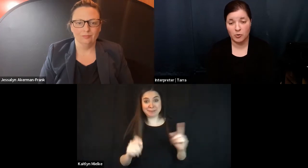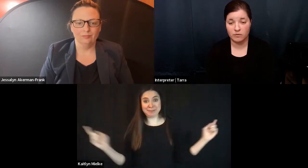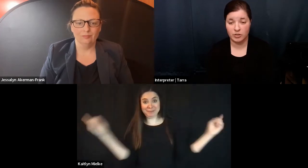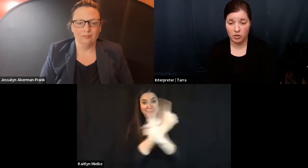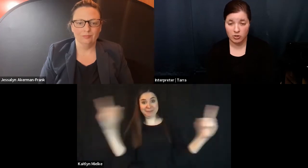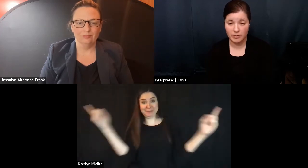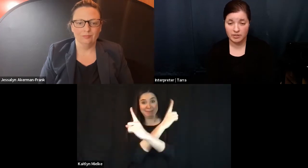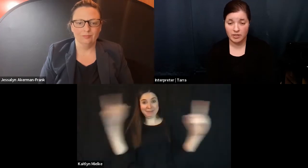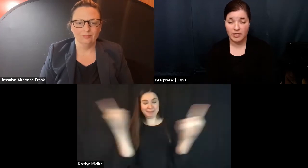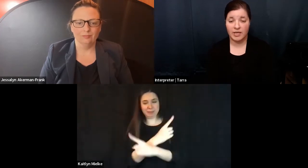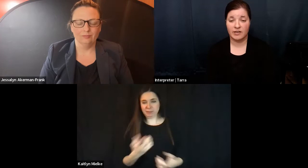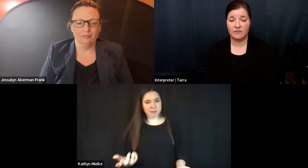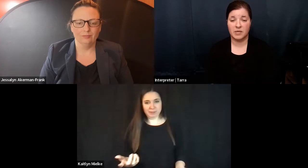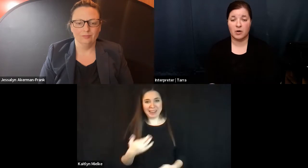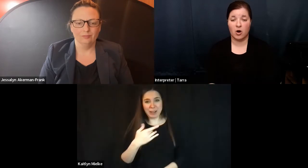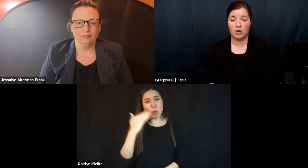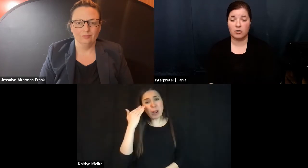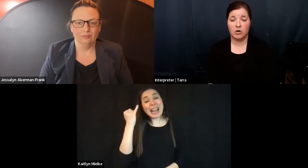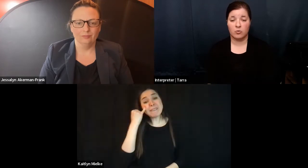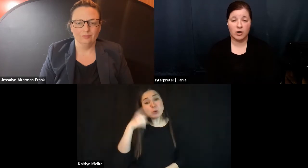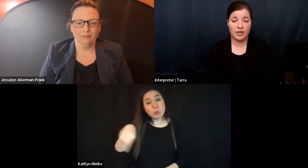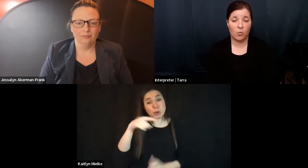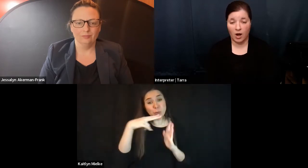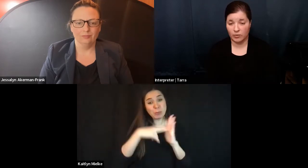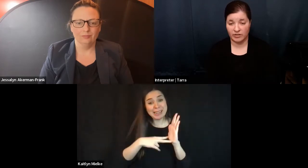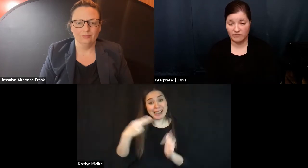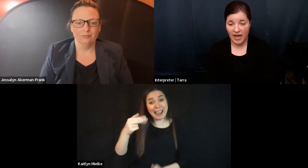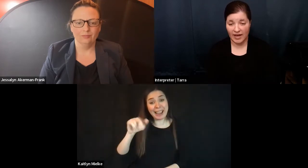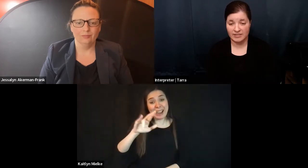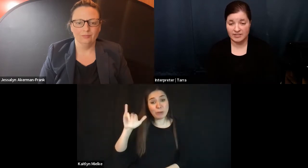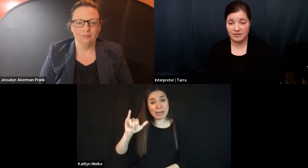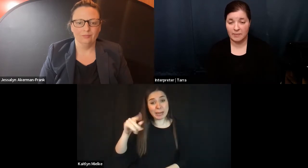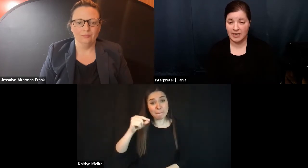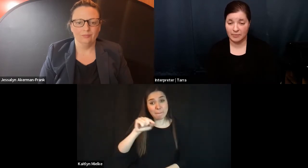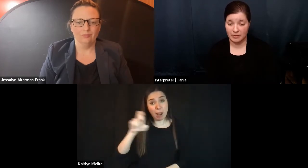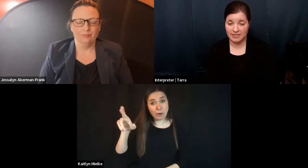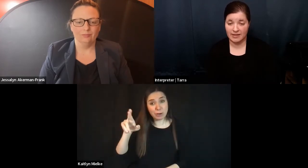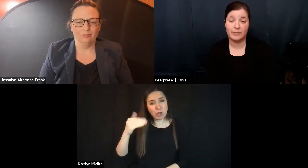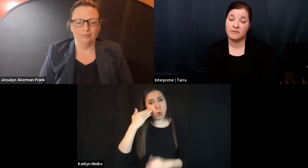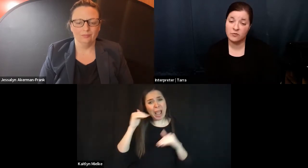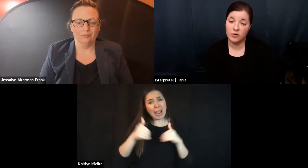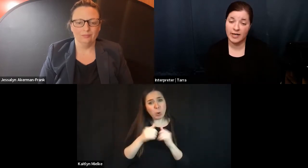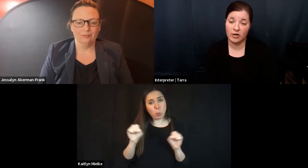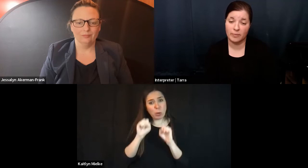And in terms of environmental challenges, so remember my camera analogy, now if I am walking, I cannot see below me.